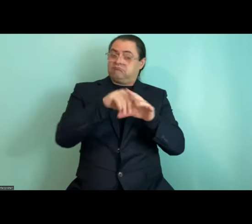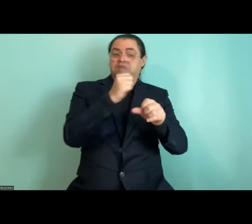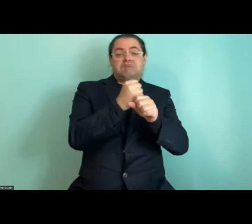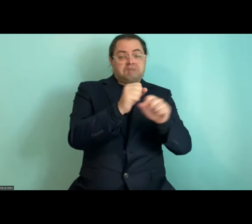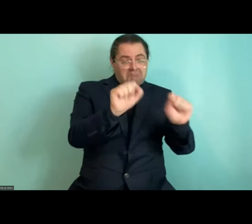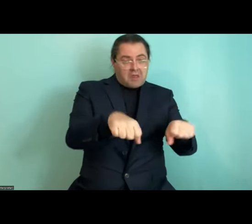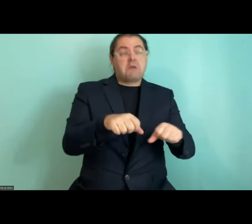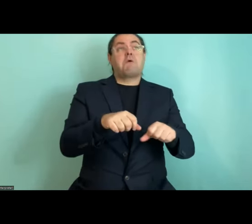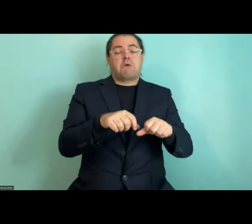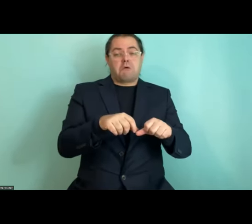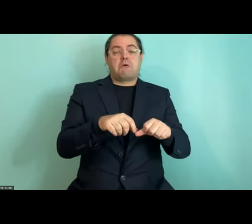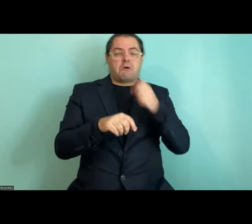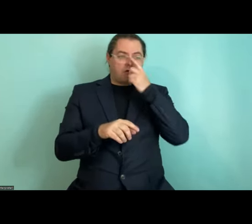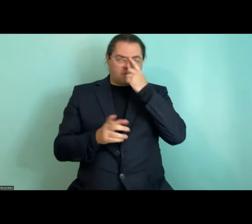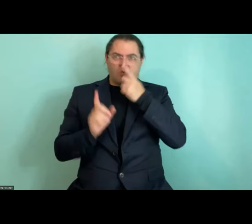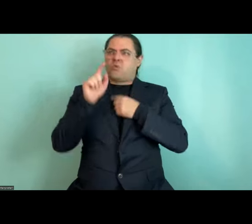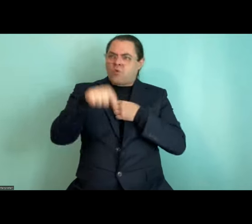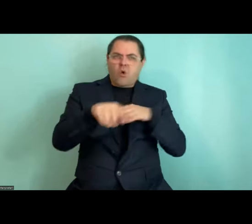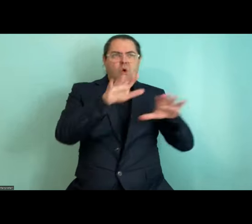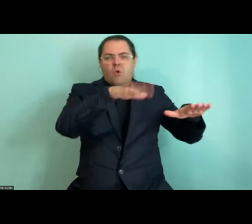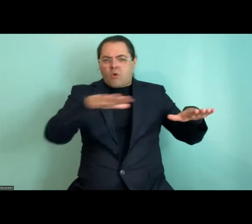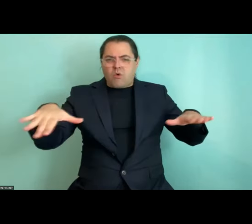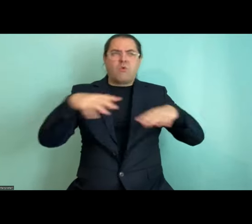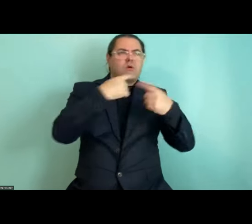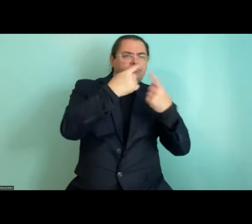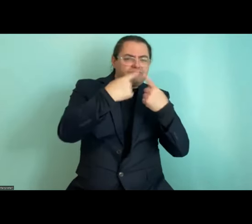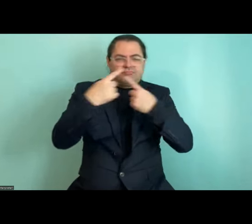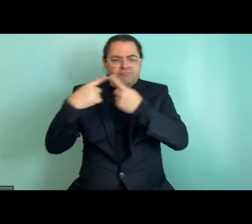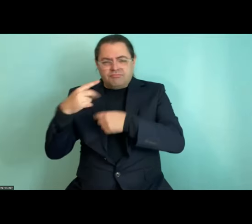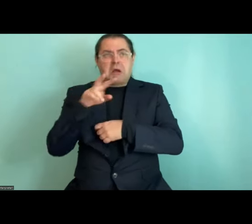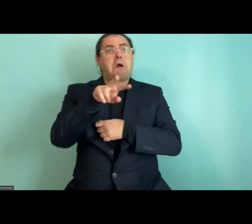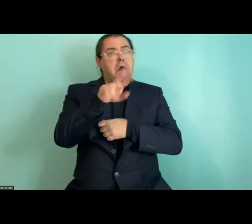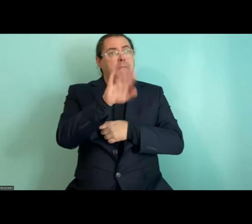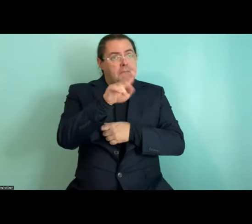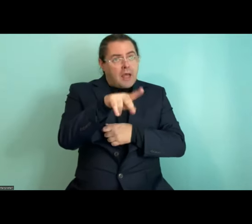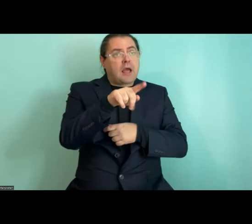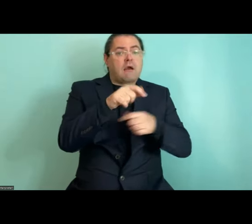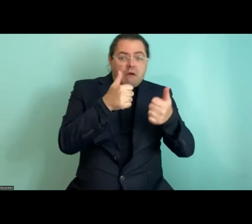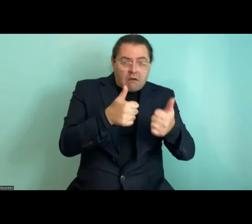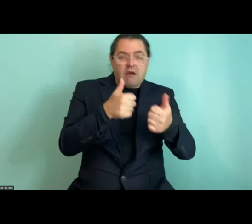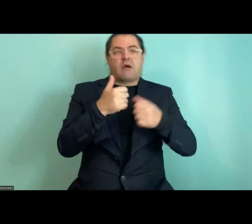more three could only fit. 10:09:56 For more three. The only fair. They've